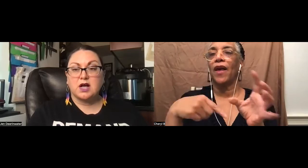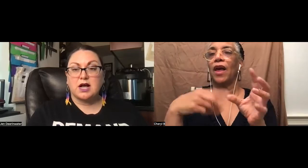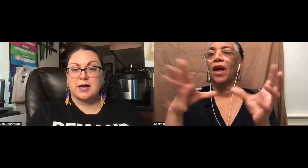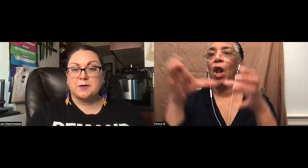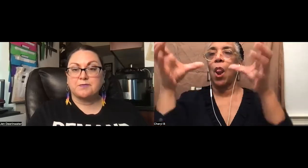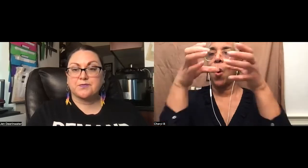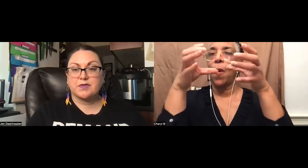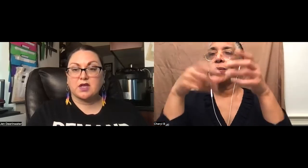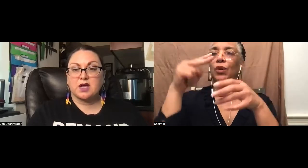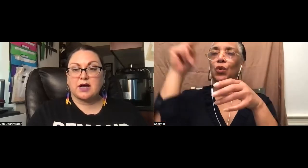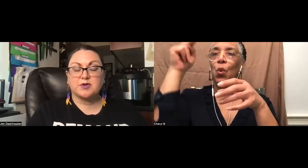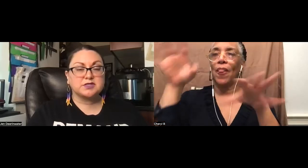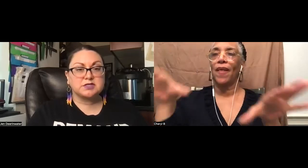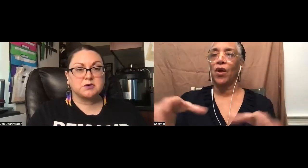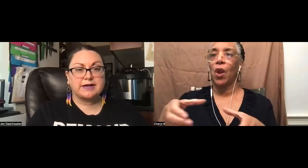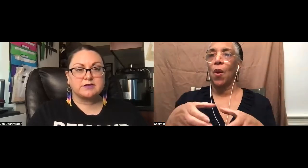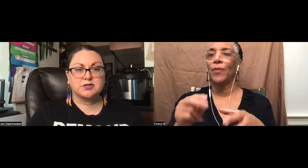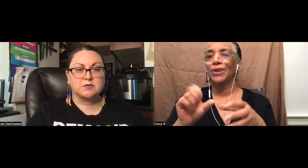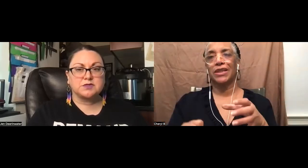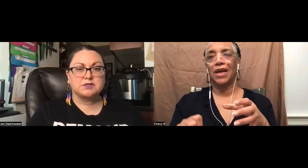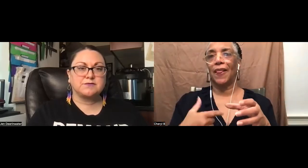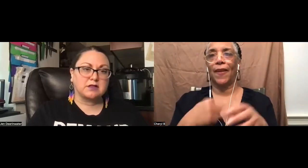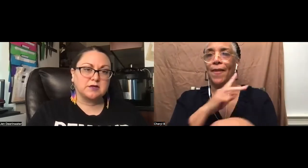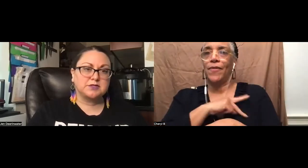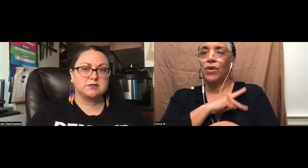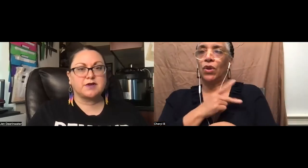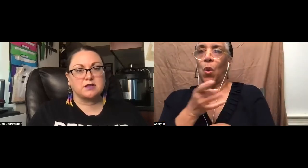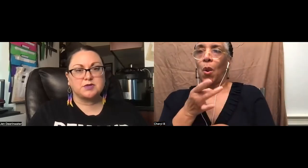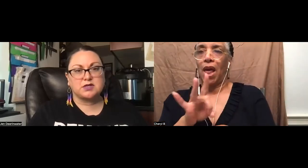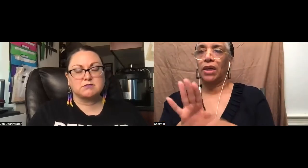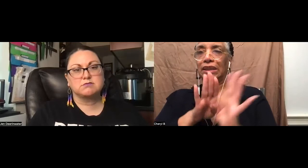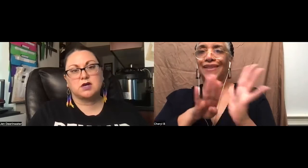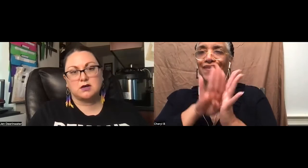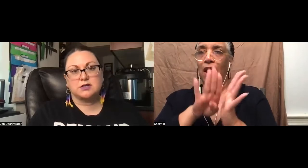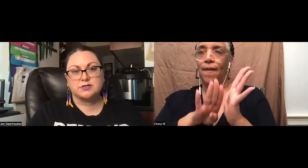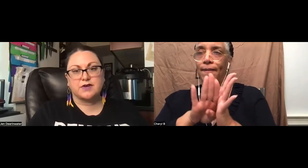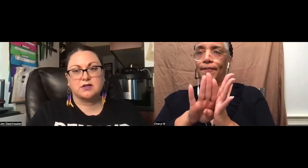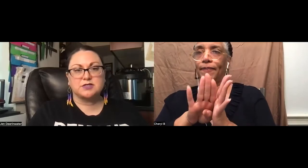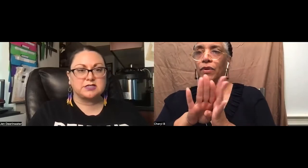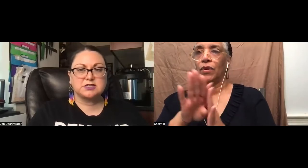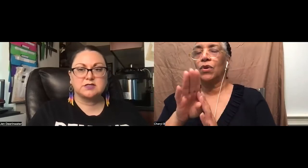I personally don't like the terms developed, developing, underdeveloped nations,